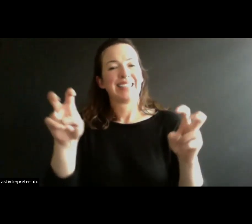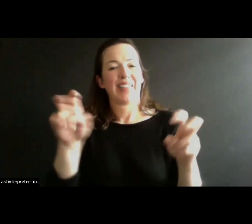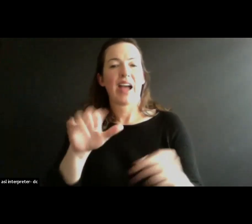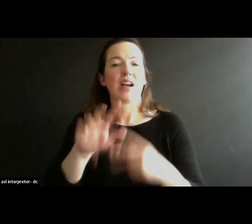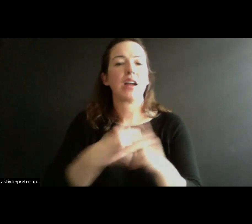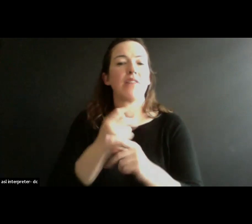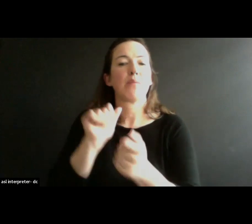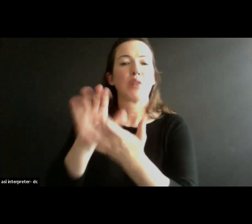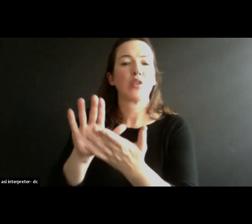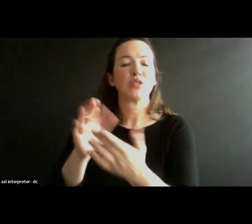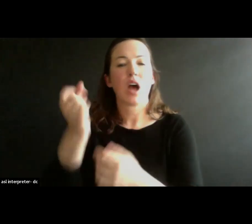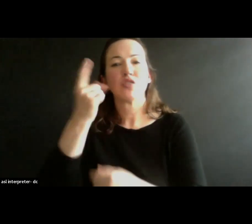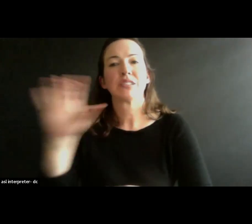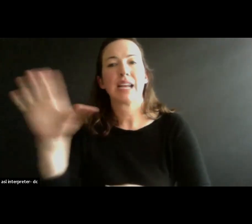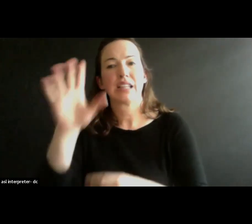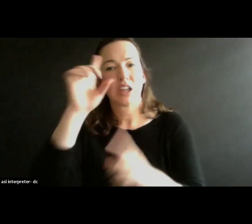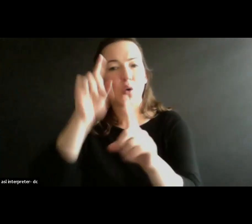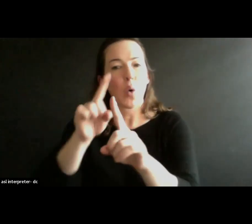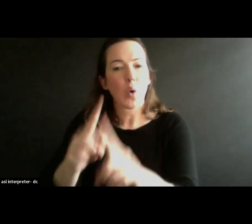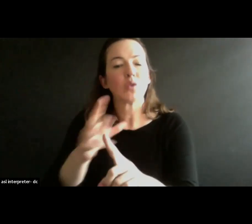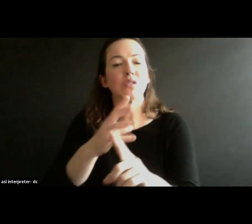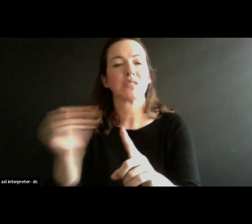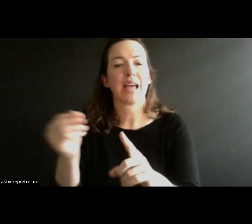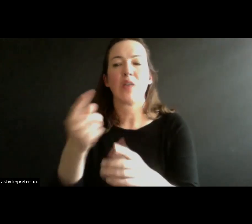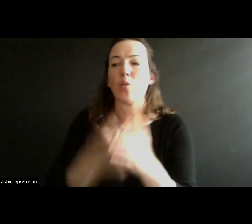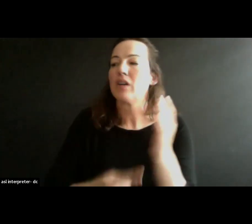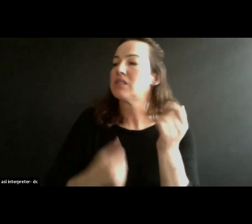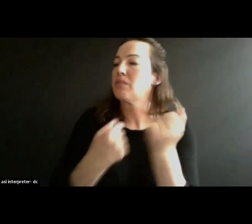what people's what people's goals and what people, what support each individual needs.